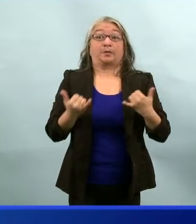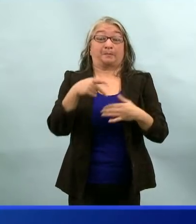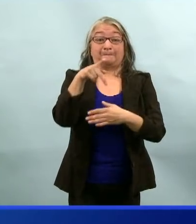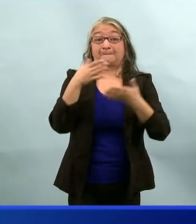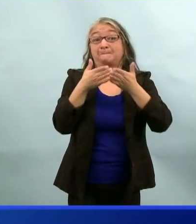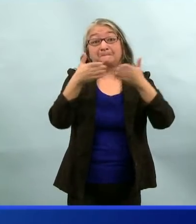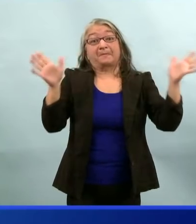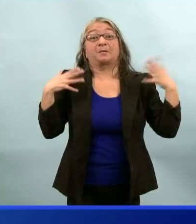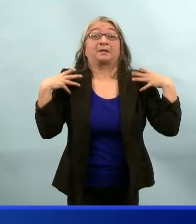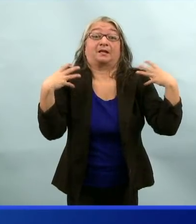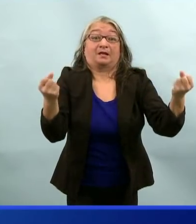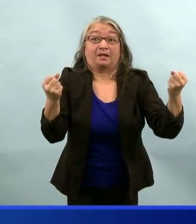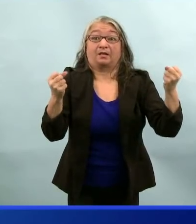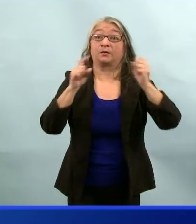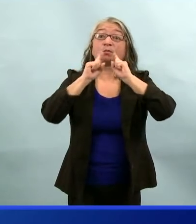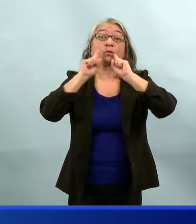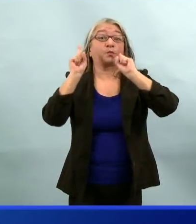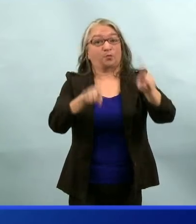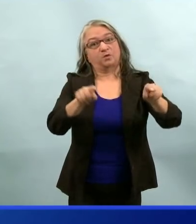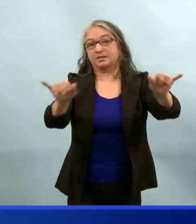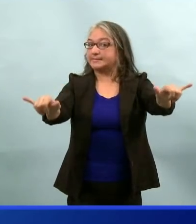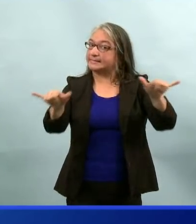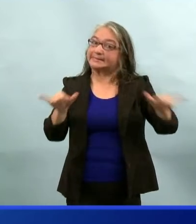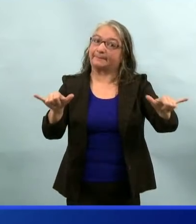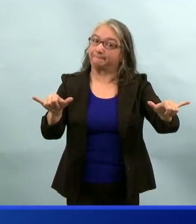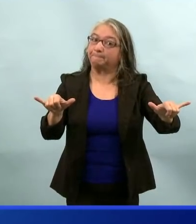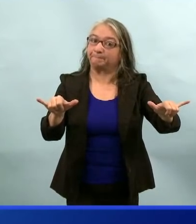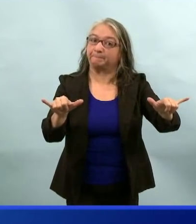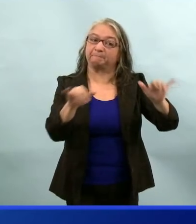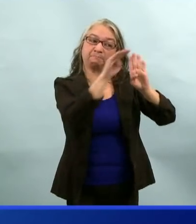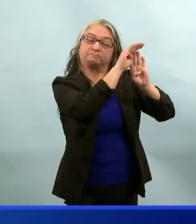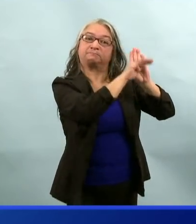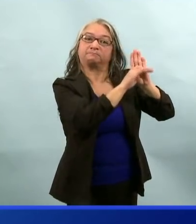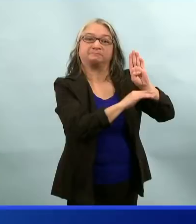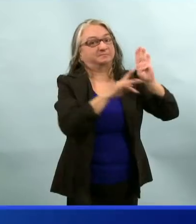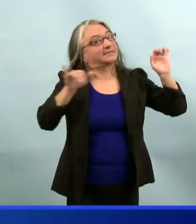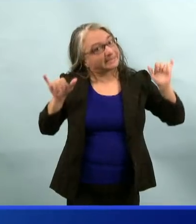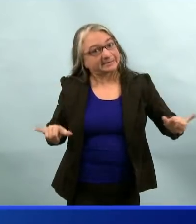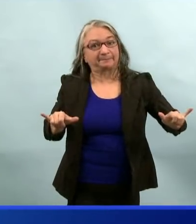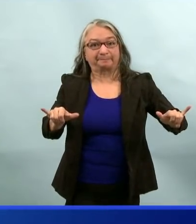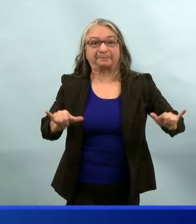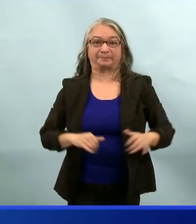we also continue to monitor known and emerging variants in manitoba we are doing everything